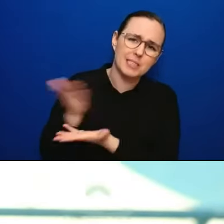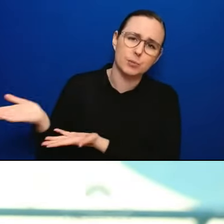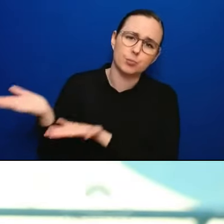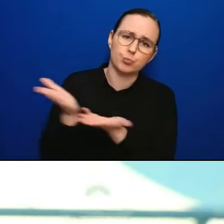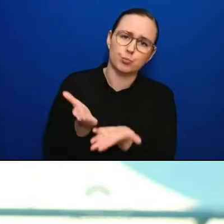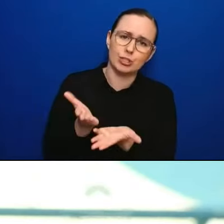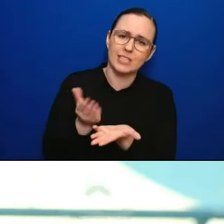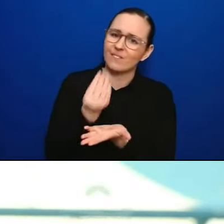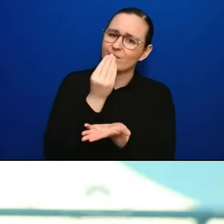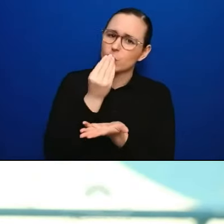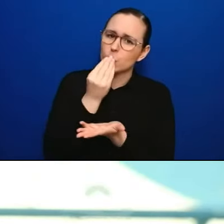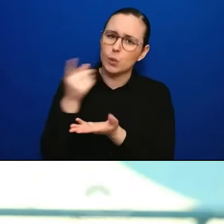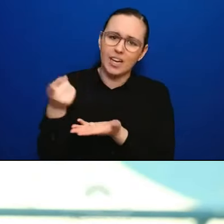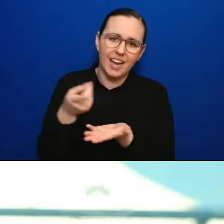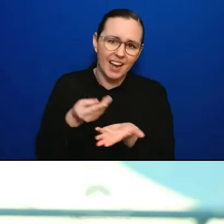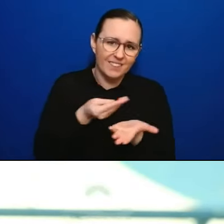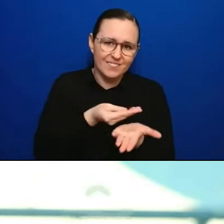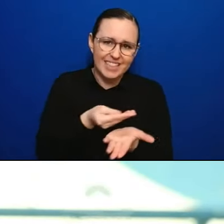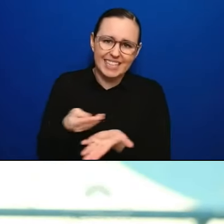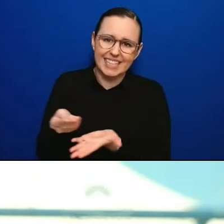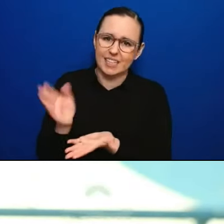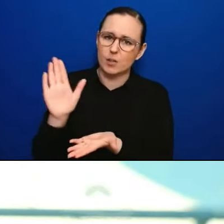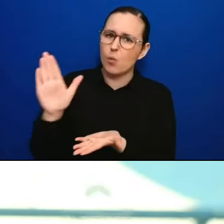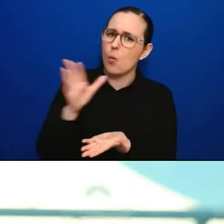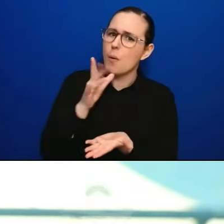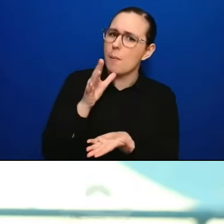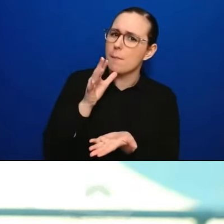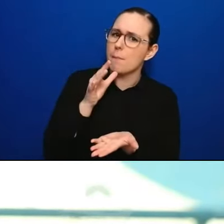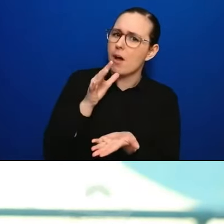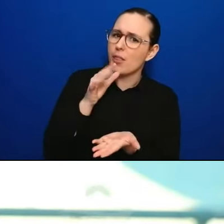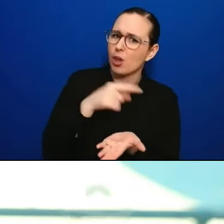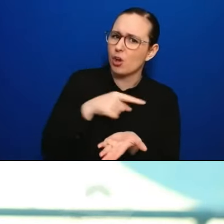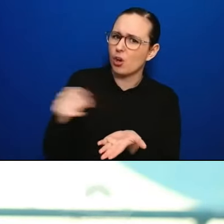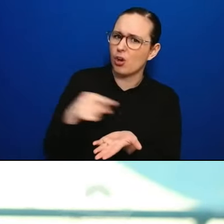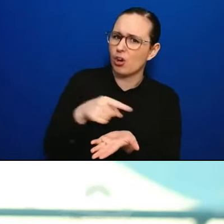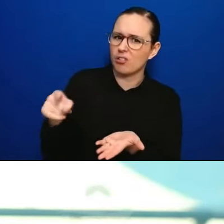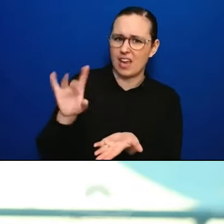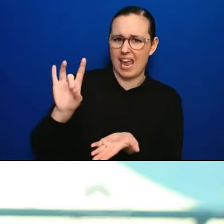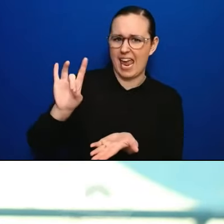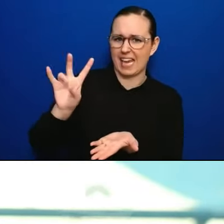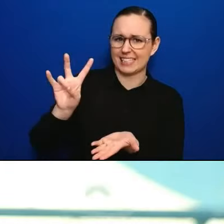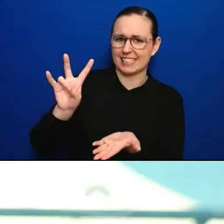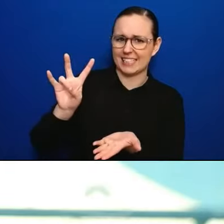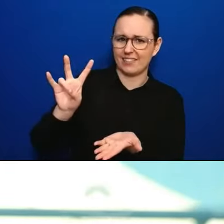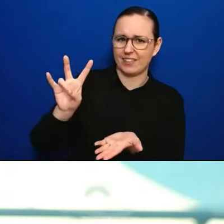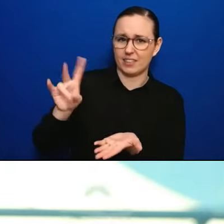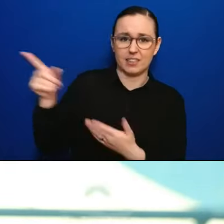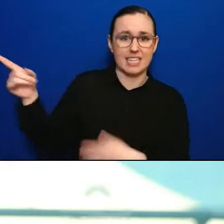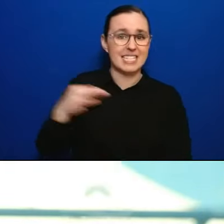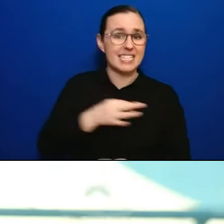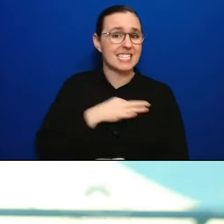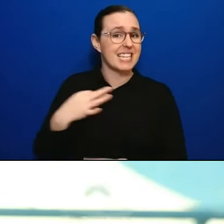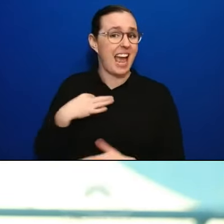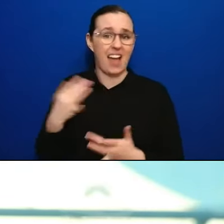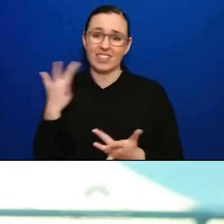hospital there and asked her to feed her 8 7-year-old mother